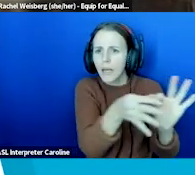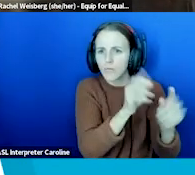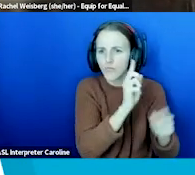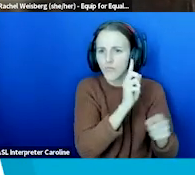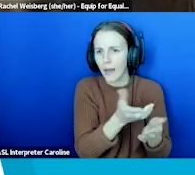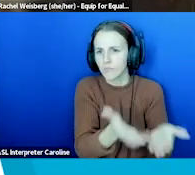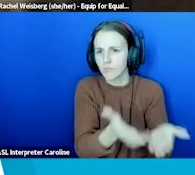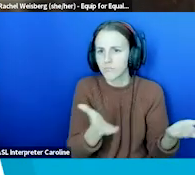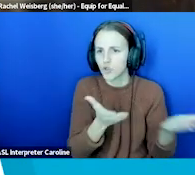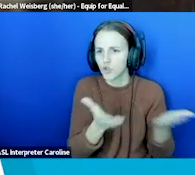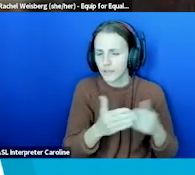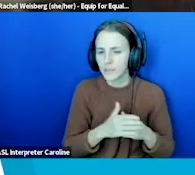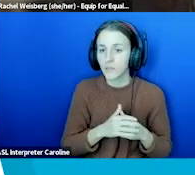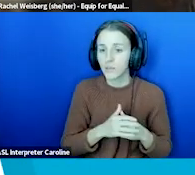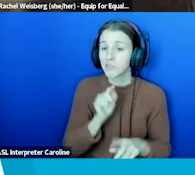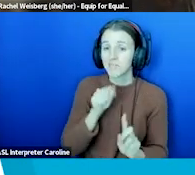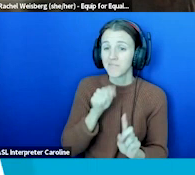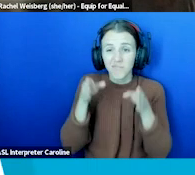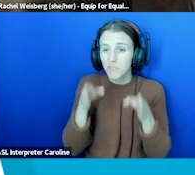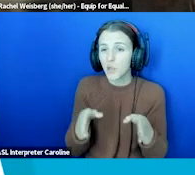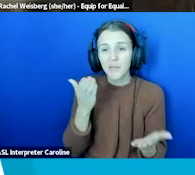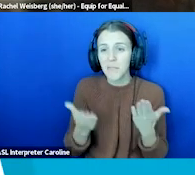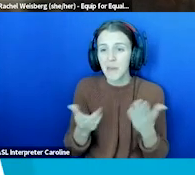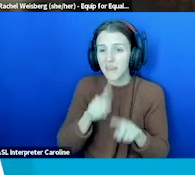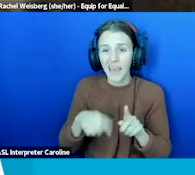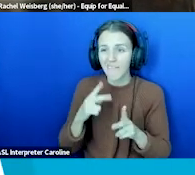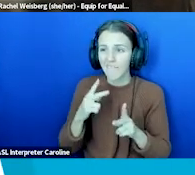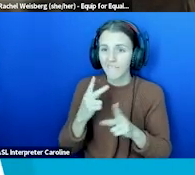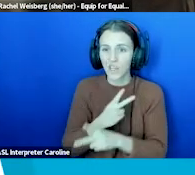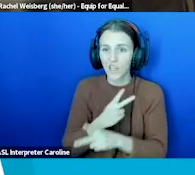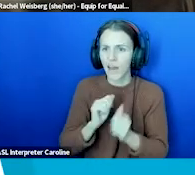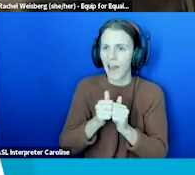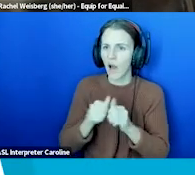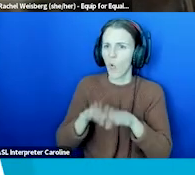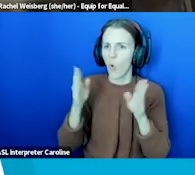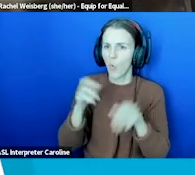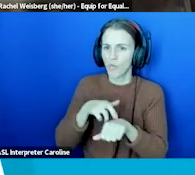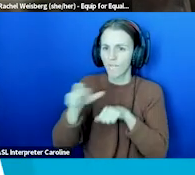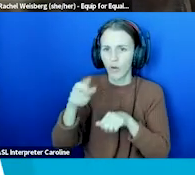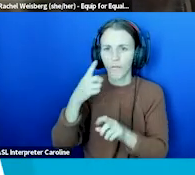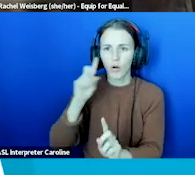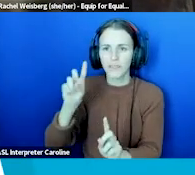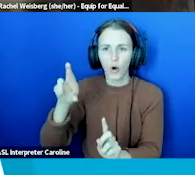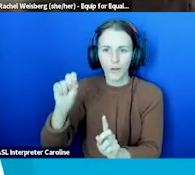BE THERE TO HELP SOMEONE